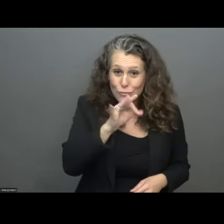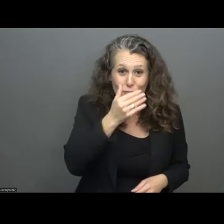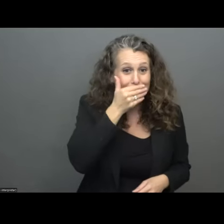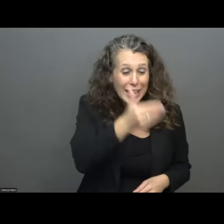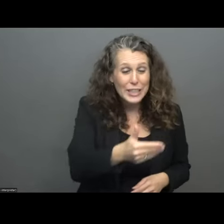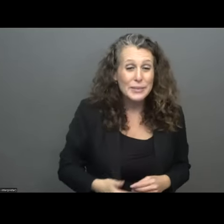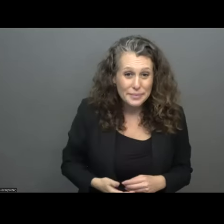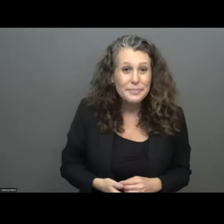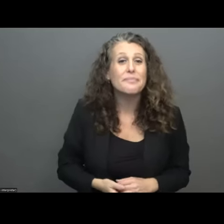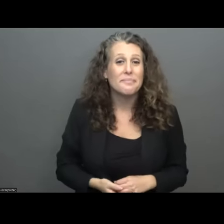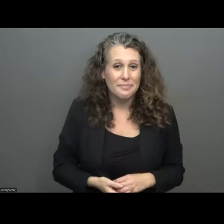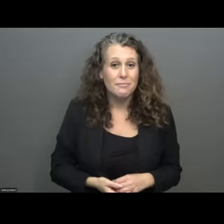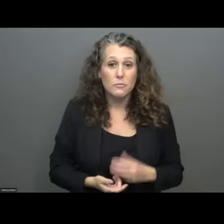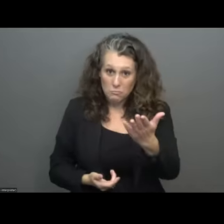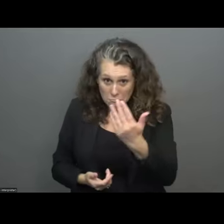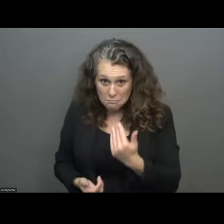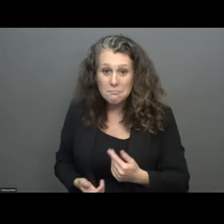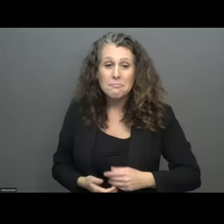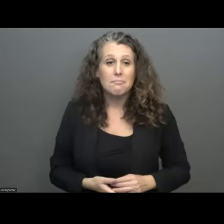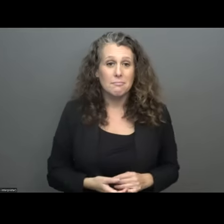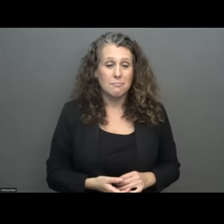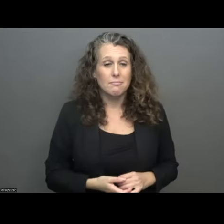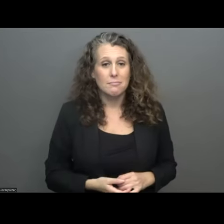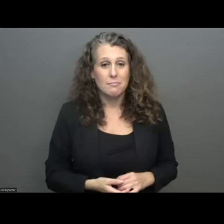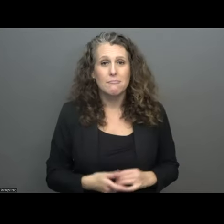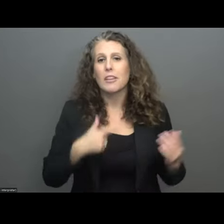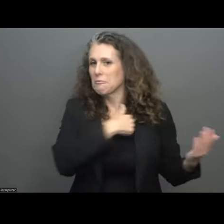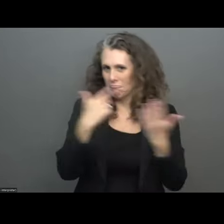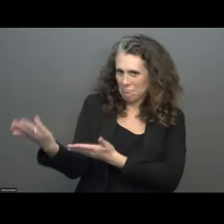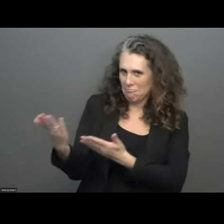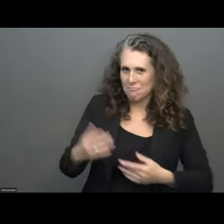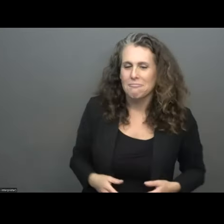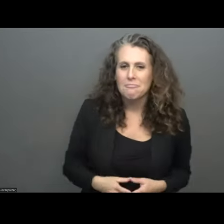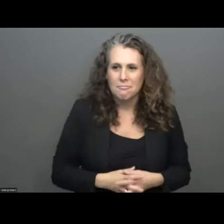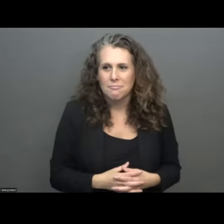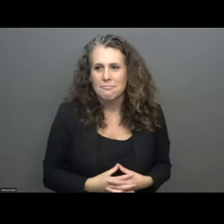14:10:30 Measure, she might have ions. 14:10:34 Not measure, she might have ions